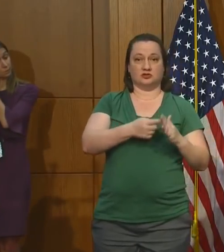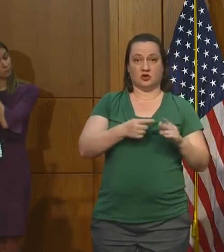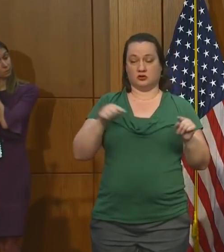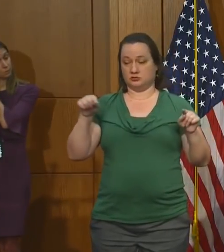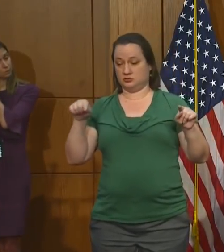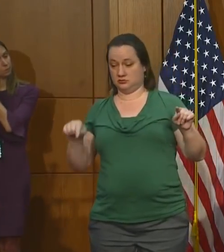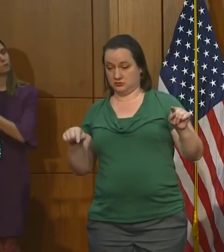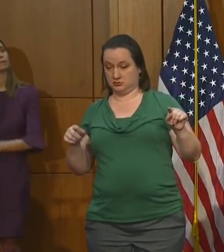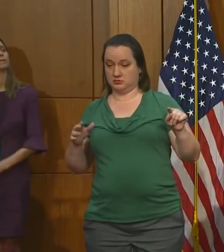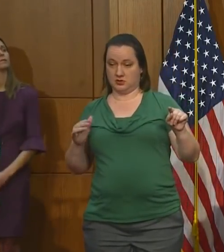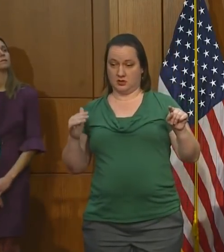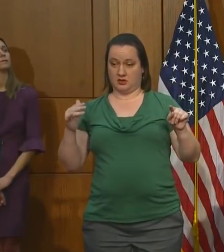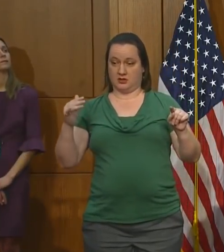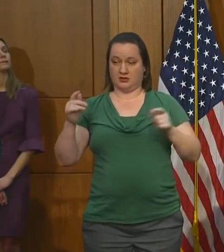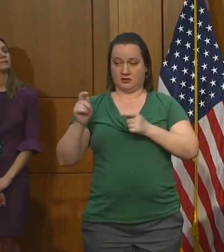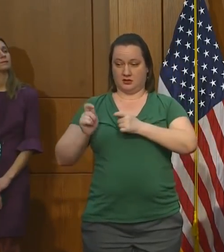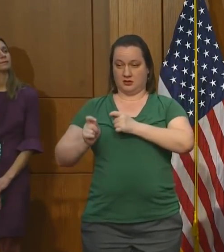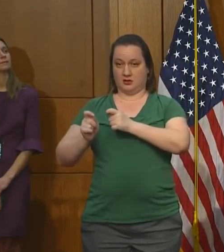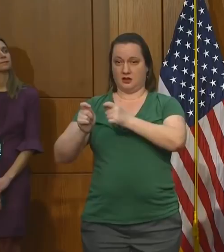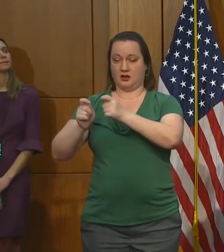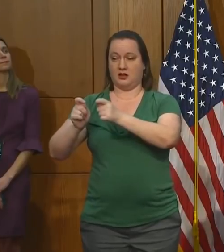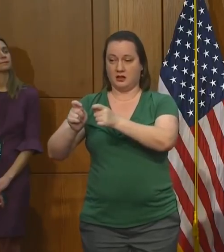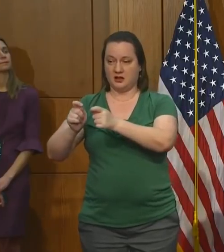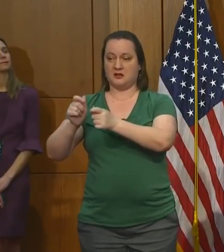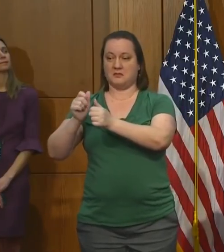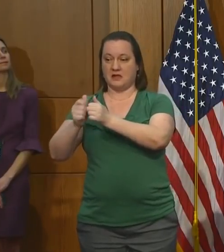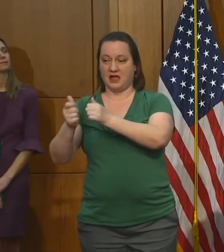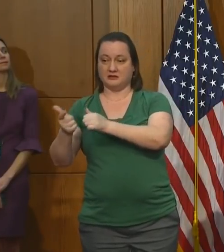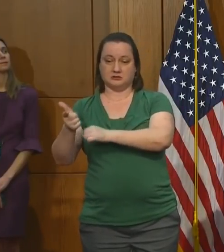AND GO THROUGH THE SAME PROCESS SO WHAT WHAT STARTS AS A